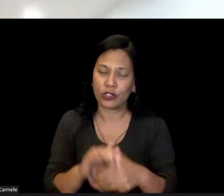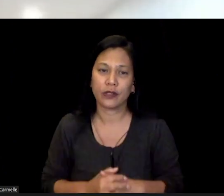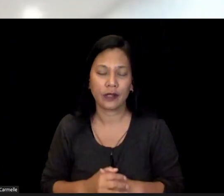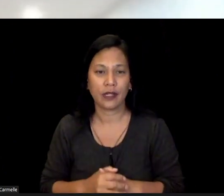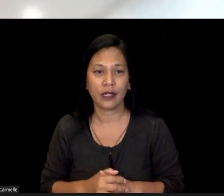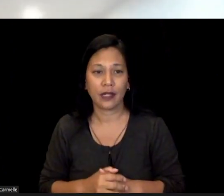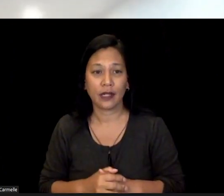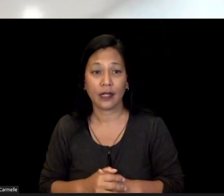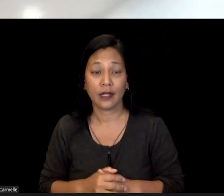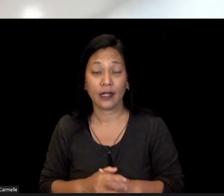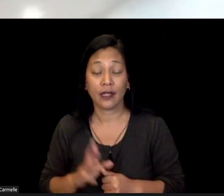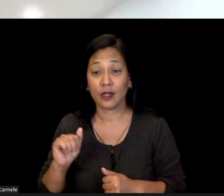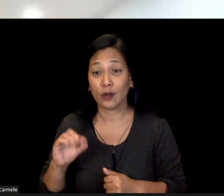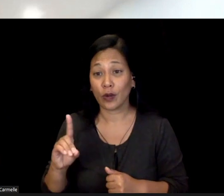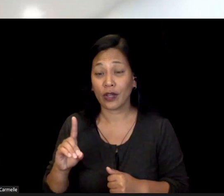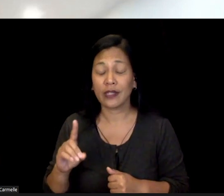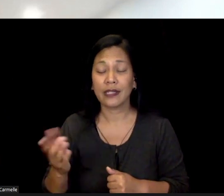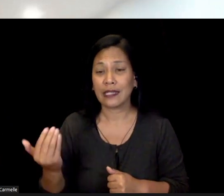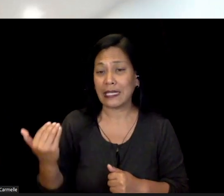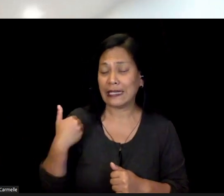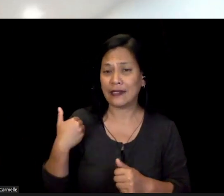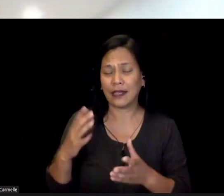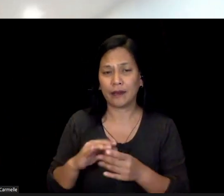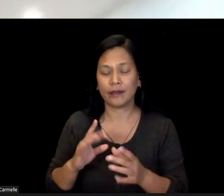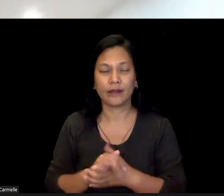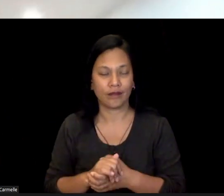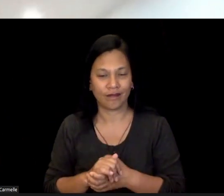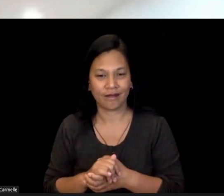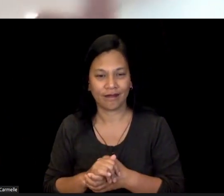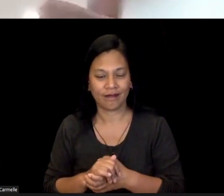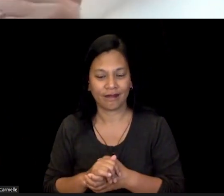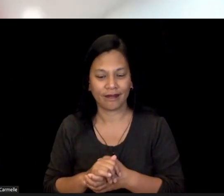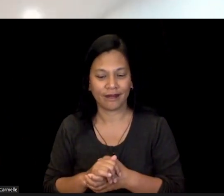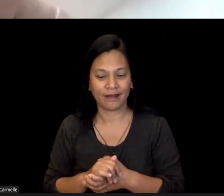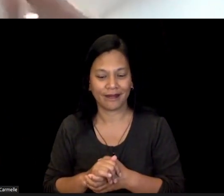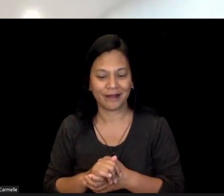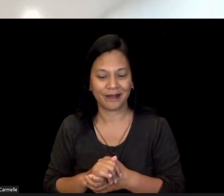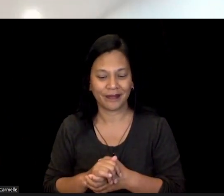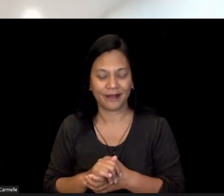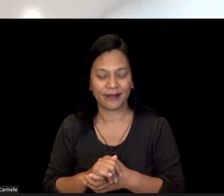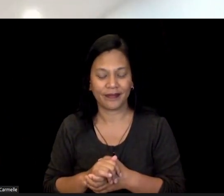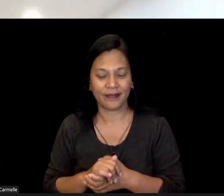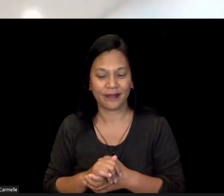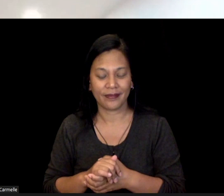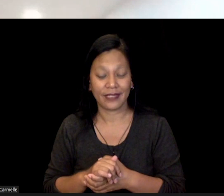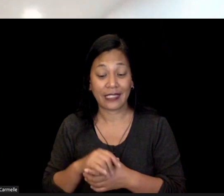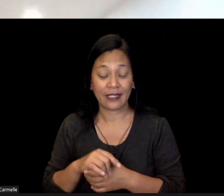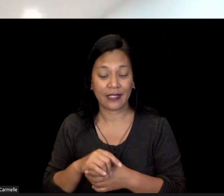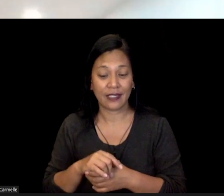So I mentioned in, in the deck it's this year was, so not this not, I guess April 1st, 2021, but I think